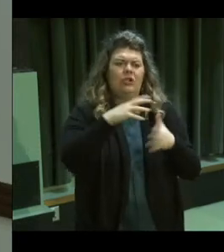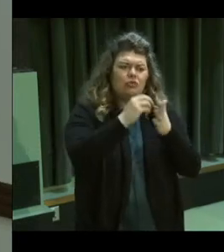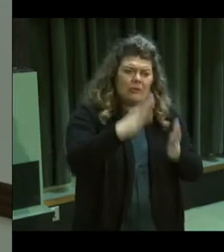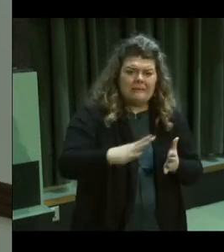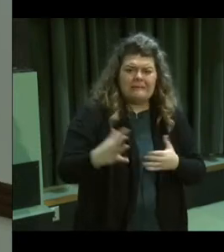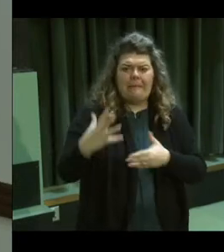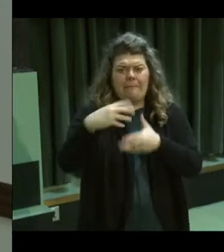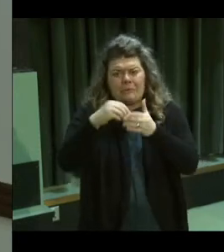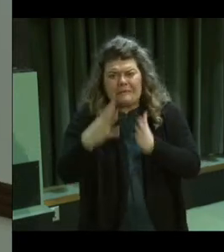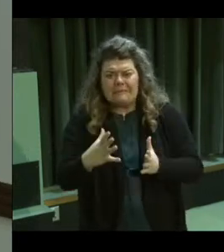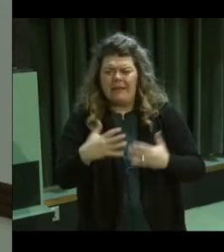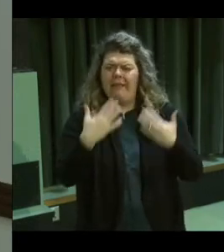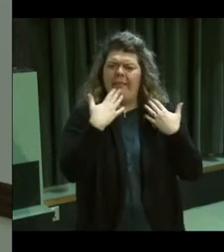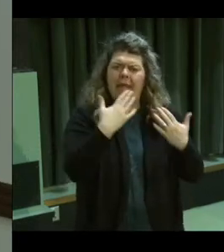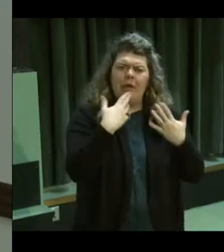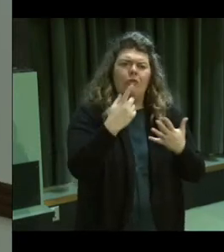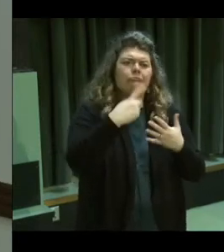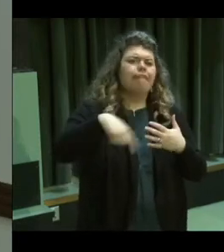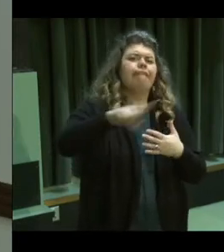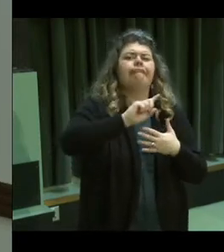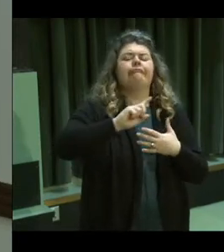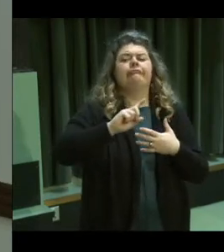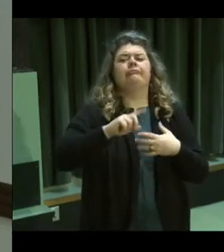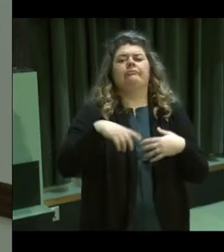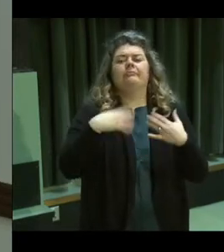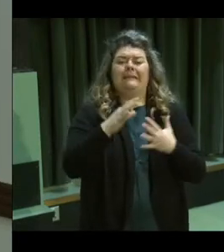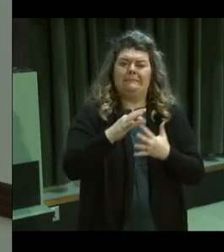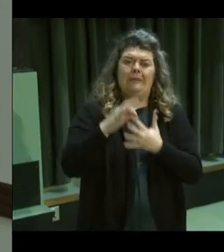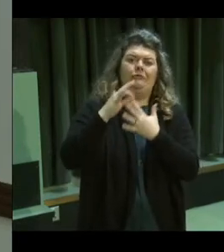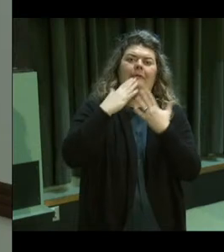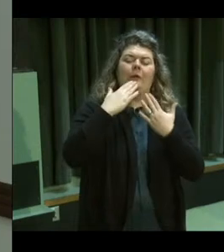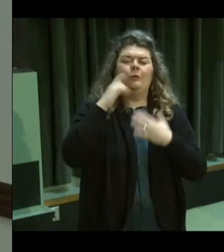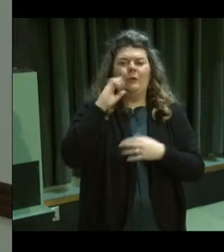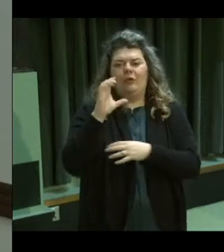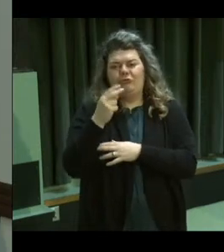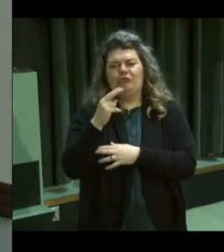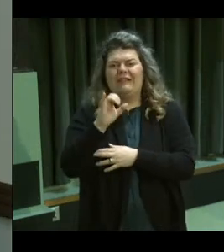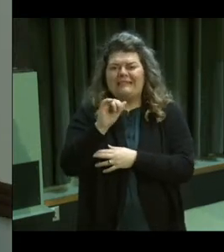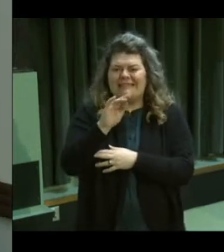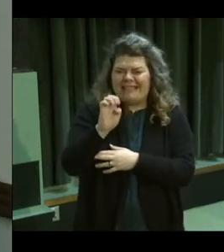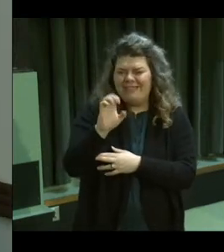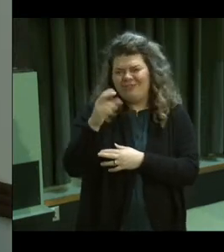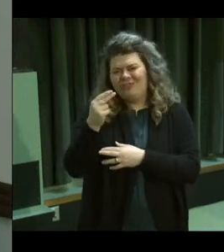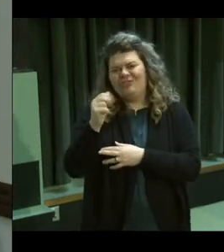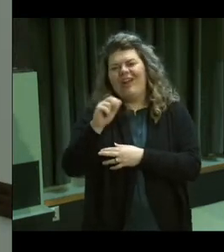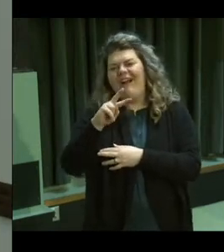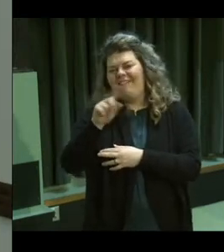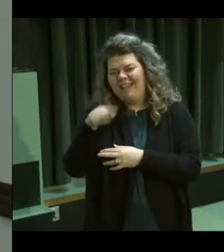students and participants, thank